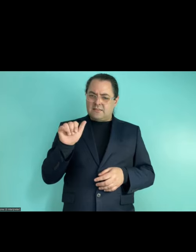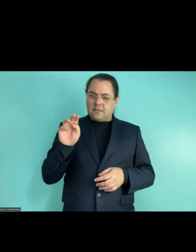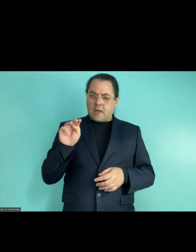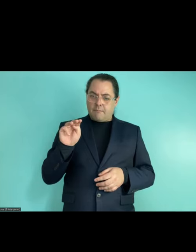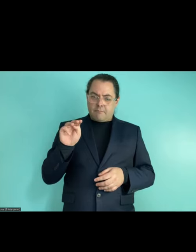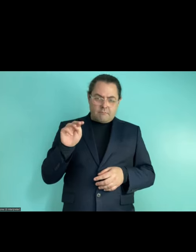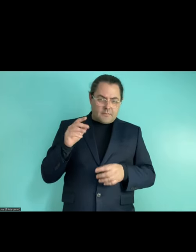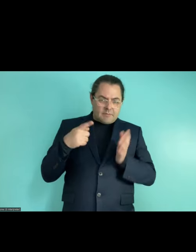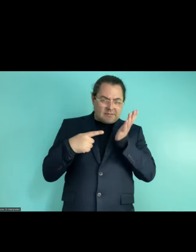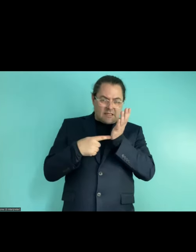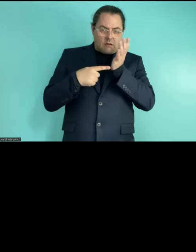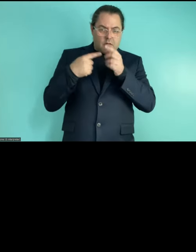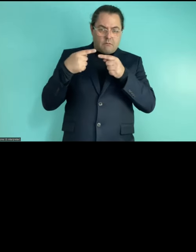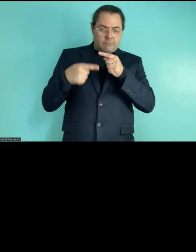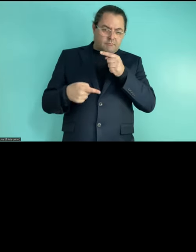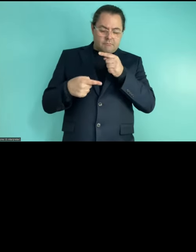issues or, yeah. 16:52:38 I see no okay